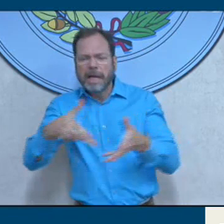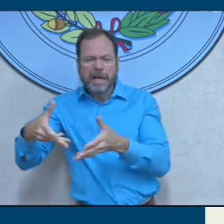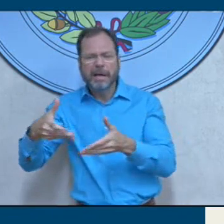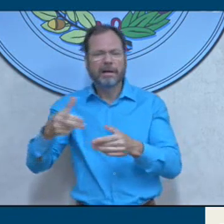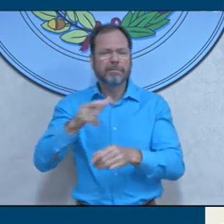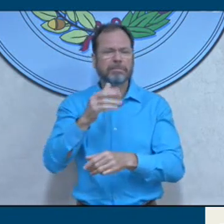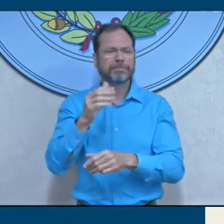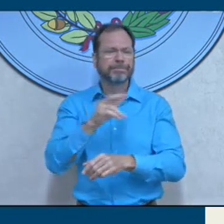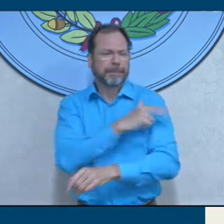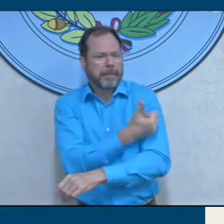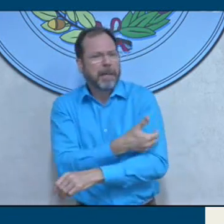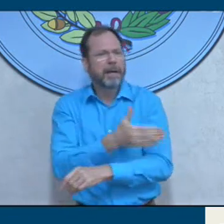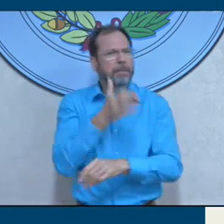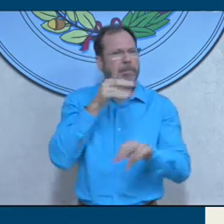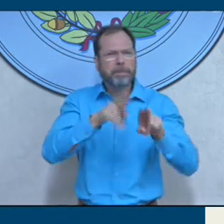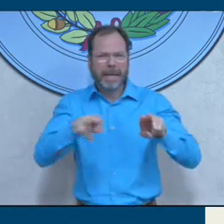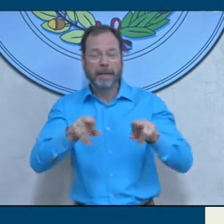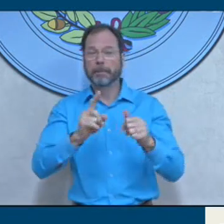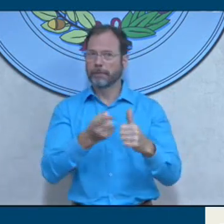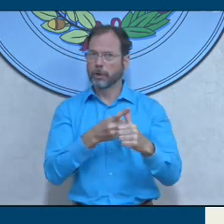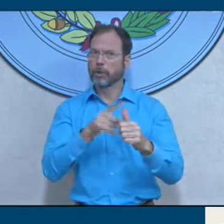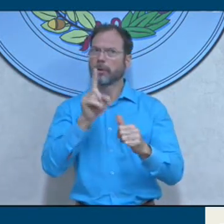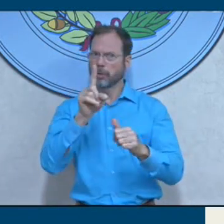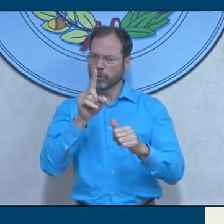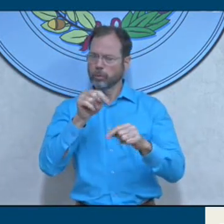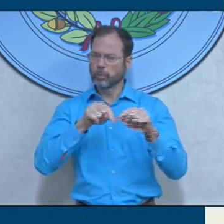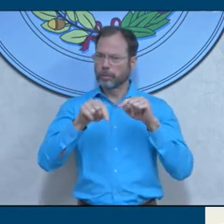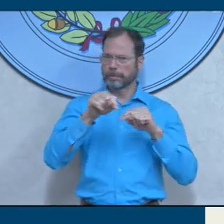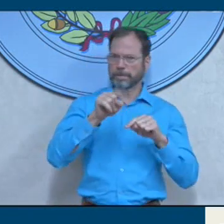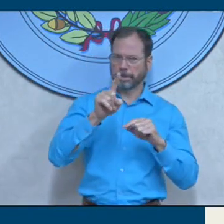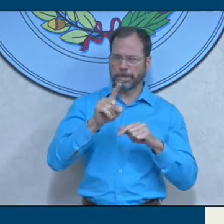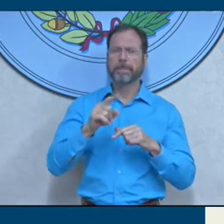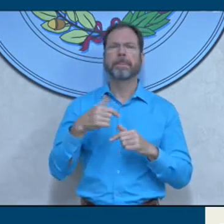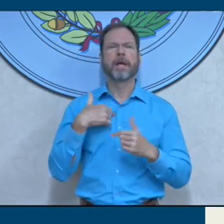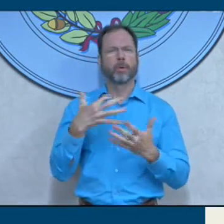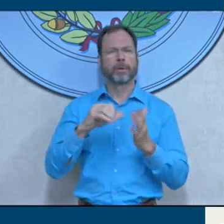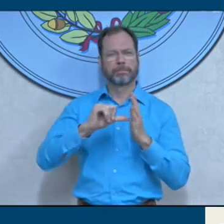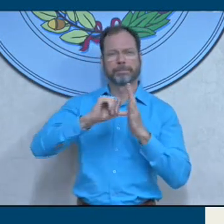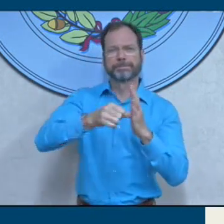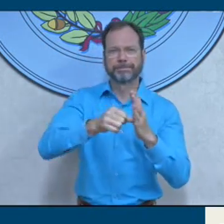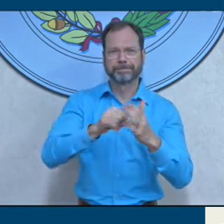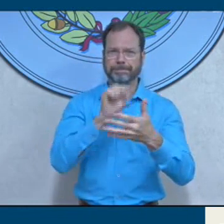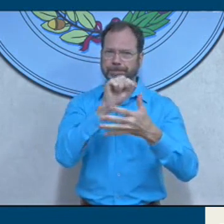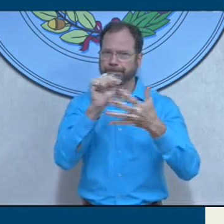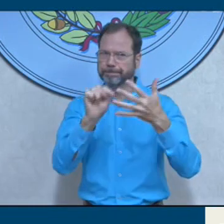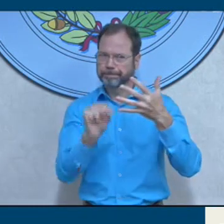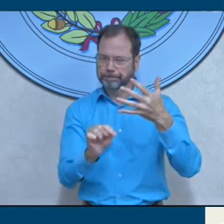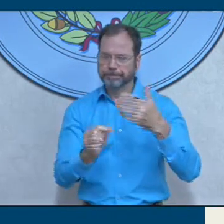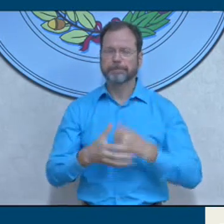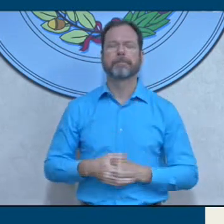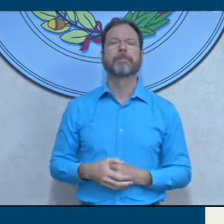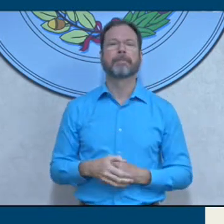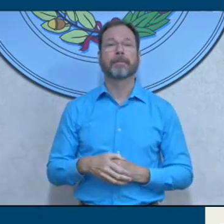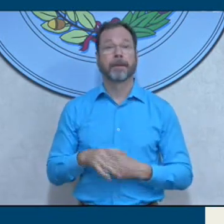DOCTORS ARE WAS WILL BE PROVIDING A MORE DETAILED IN THAT UPDATE. ON HOSPITAL CAPACITY IN TEXAS. BUT FIRST.